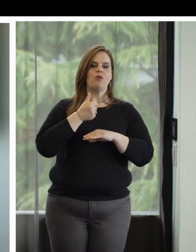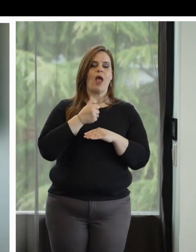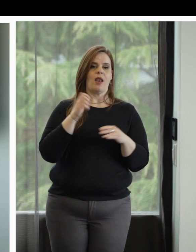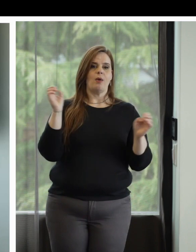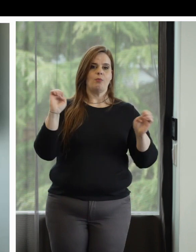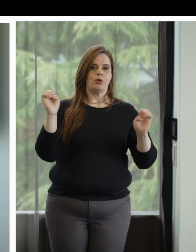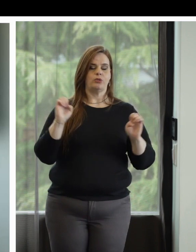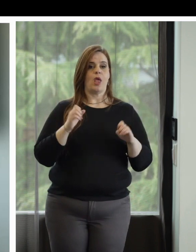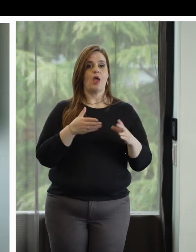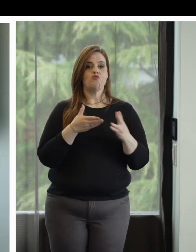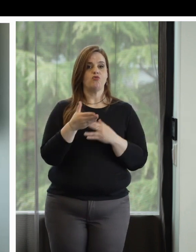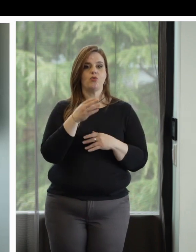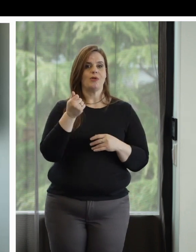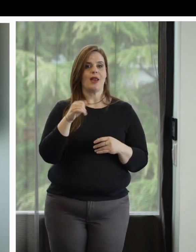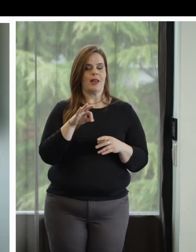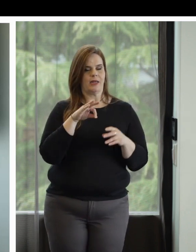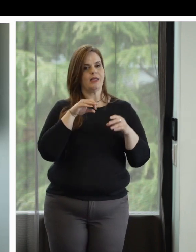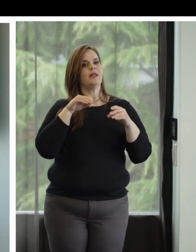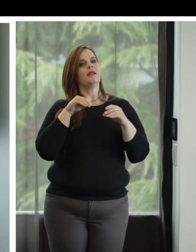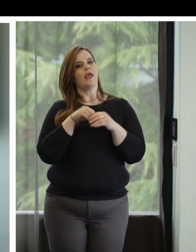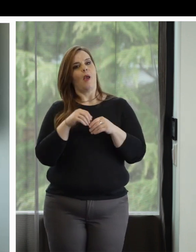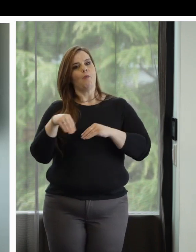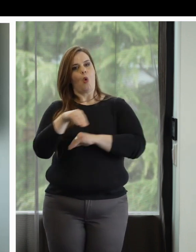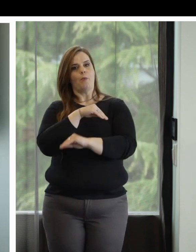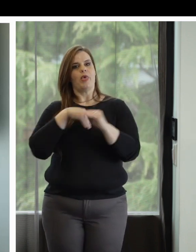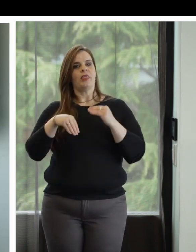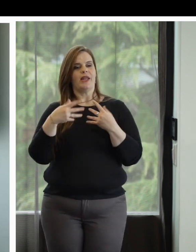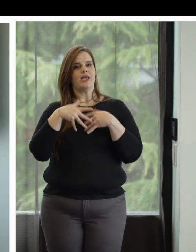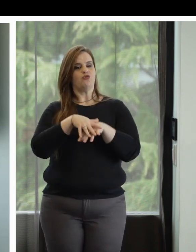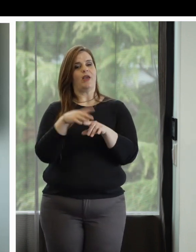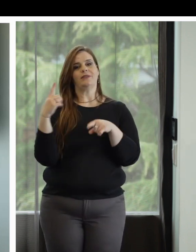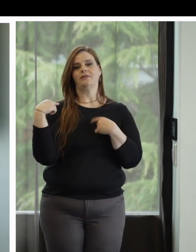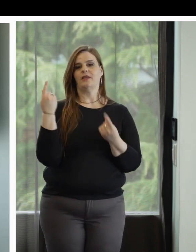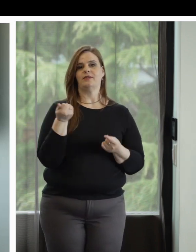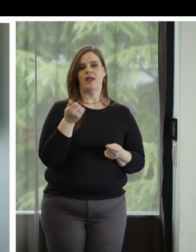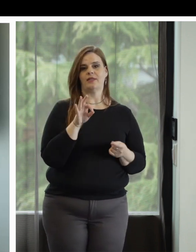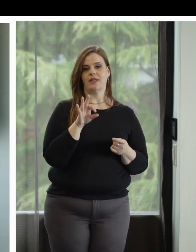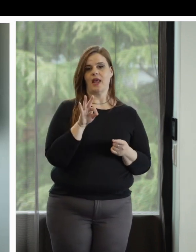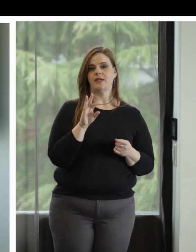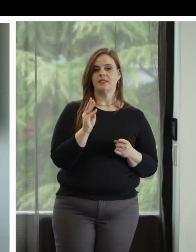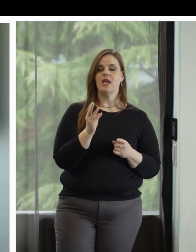19 on mobility integration since 1996. She chairs the working